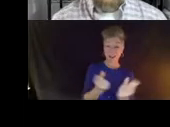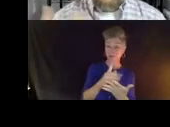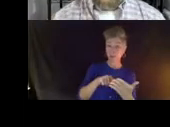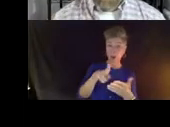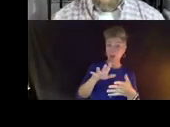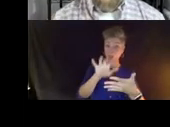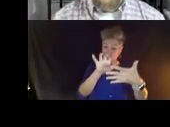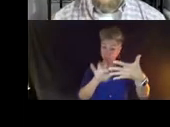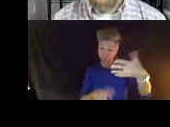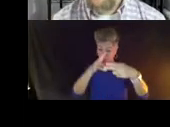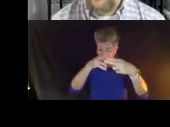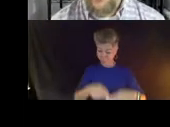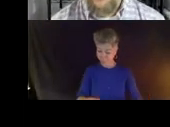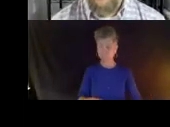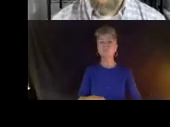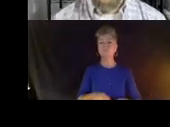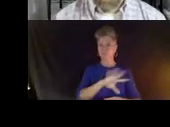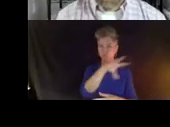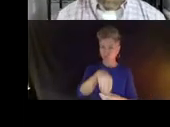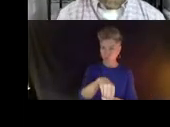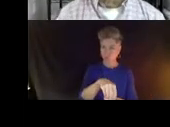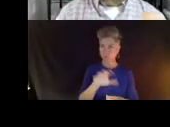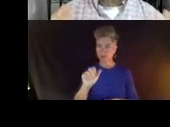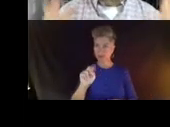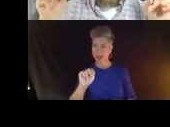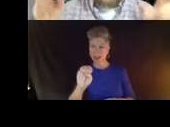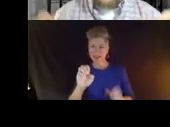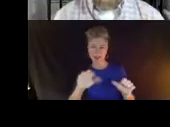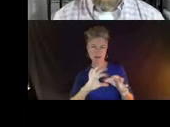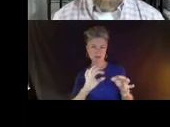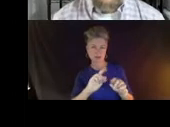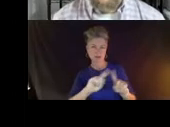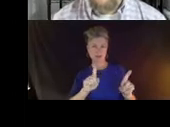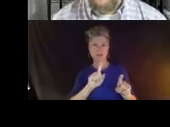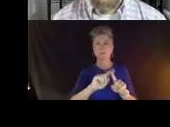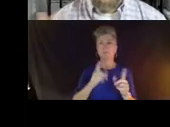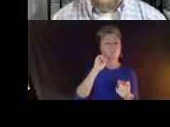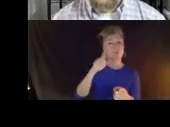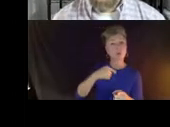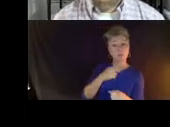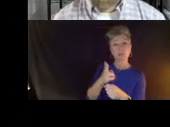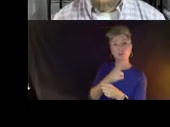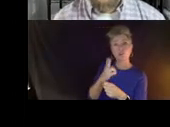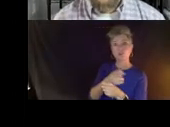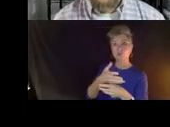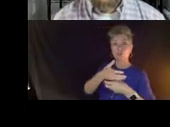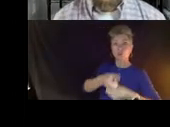And Annie will tell us if she's gonna do something different, but when I tend to use the shorthand of nonbinary, it kind of includes, it does include,